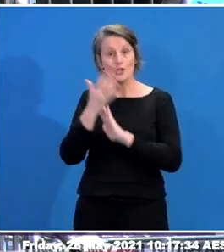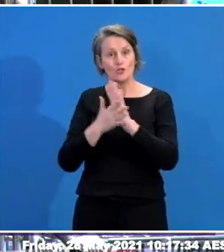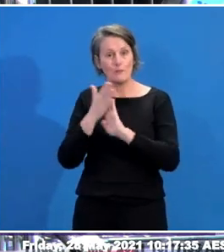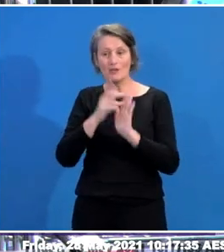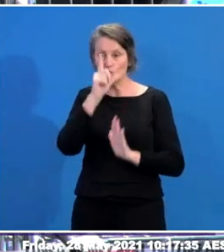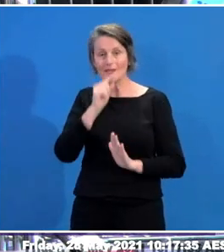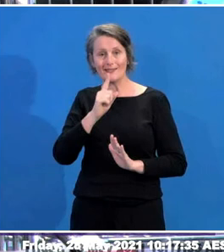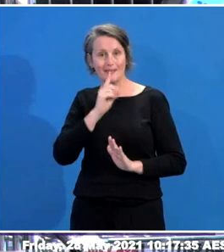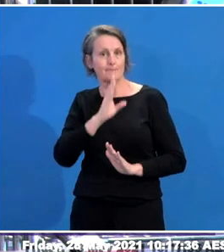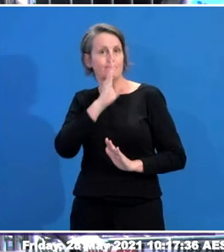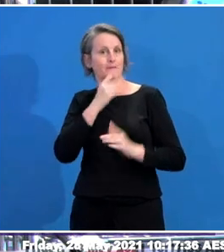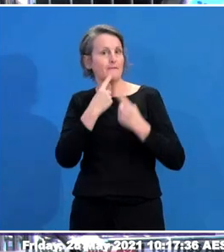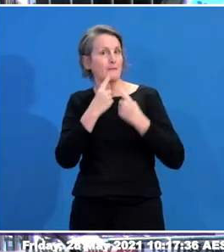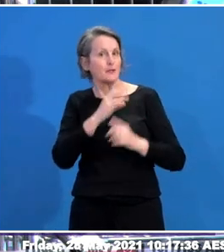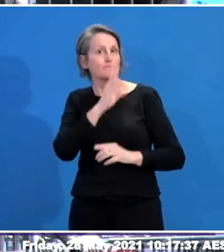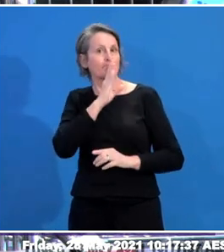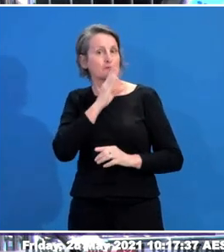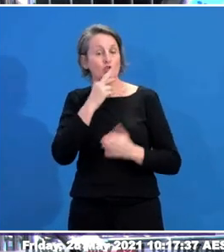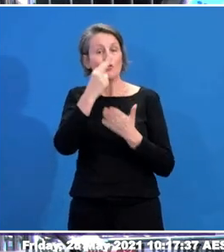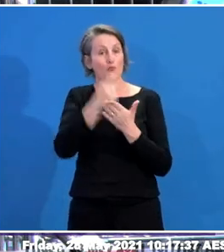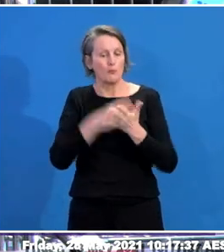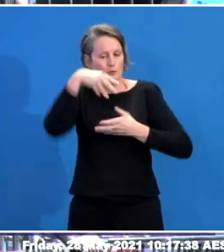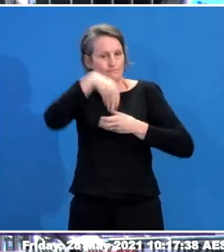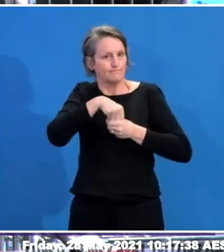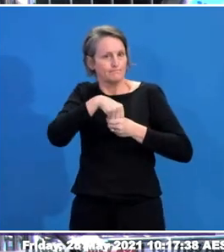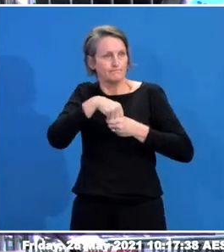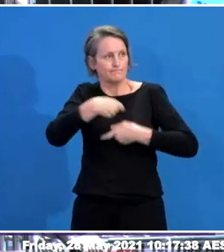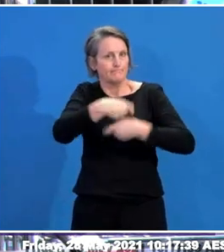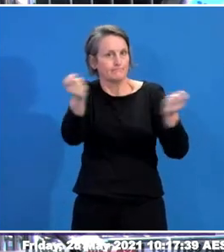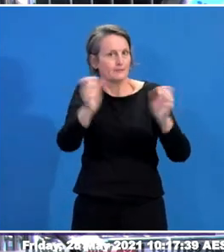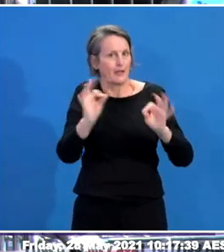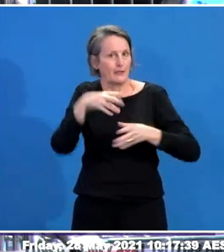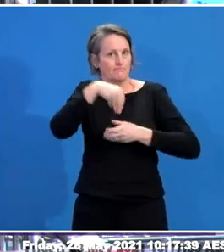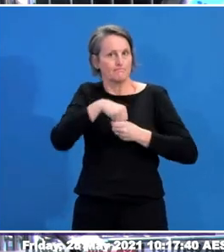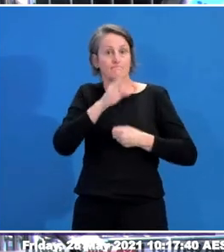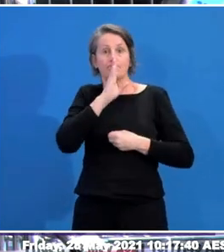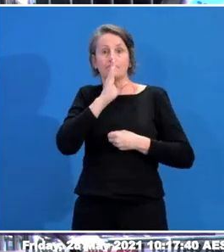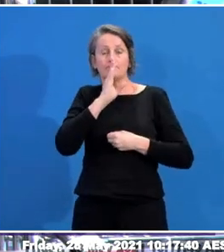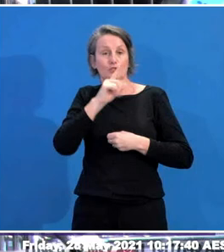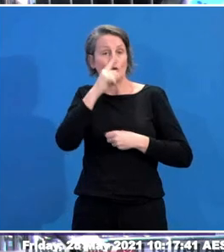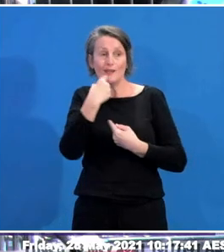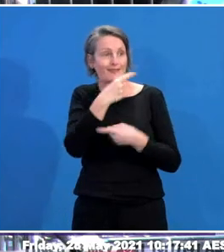and, therefore, all of the reports would remain confidential and not be able to disclose to anybody else.